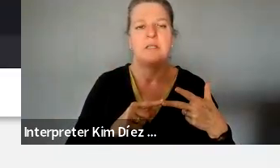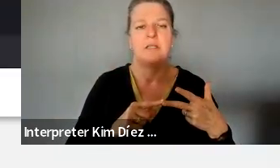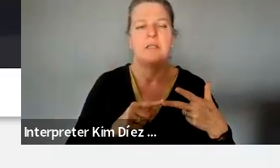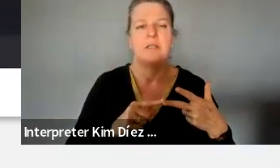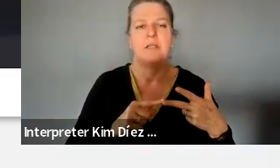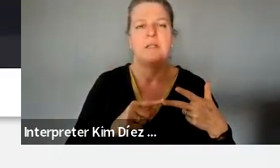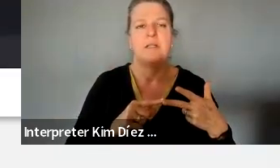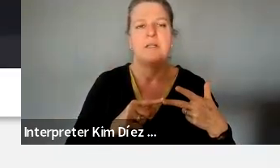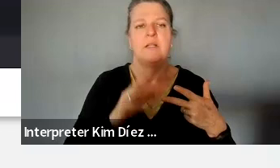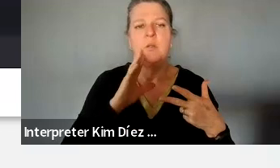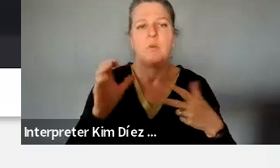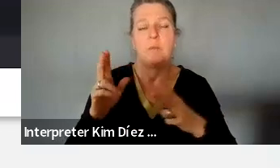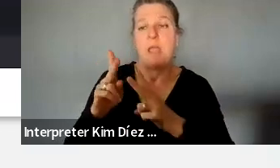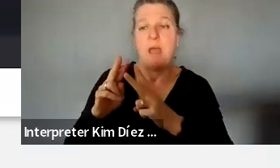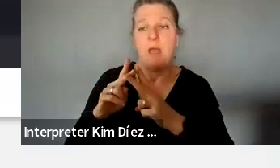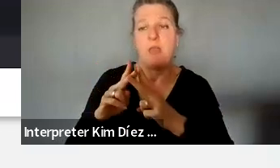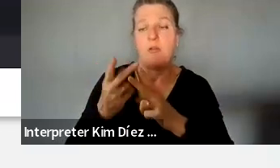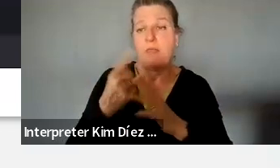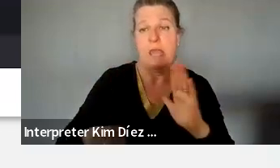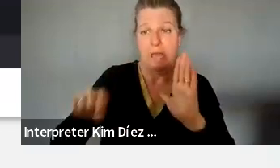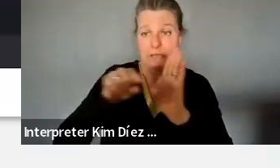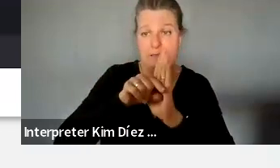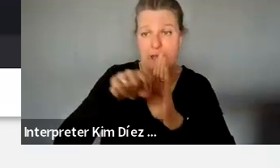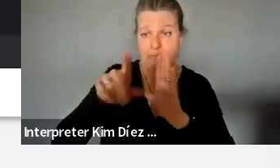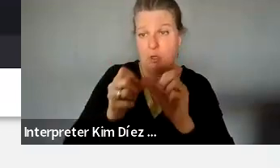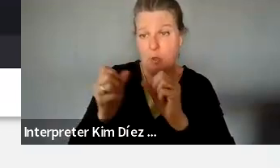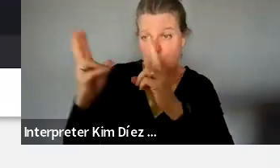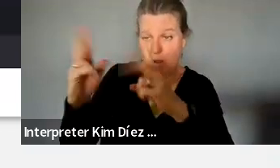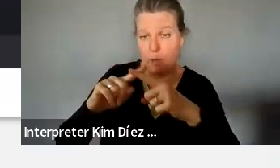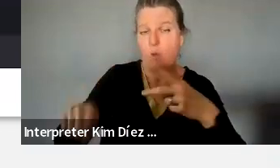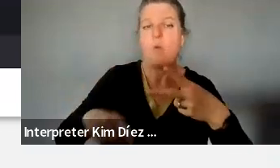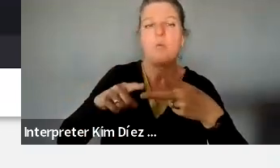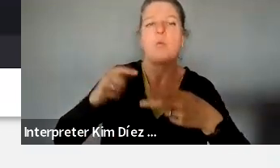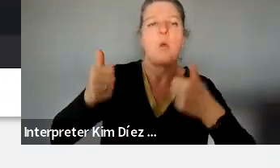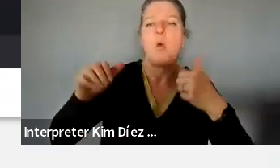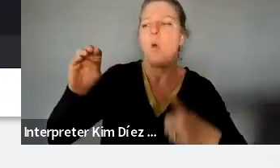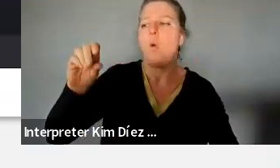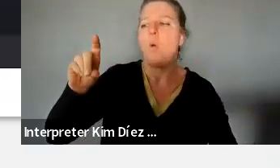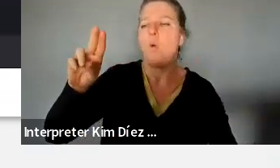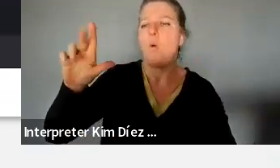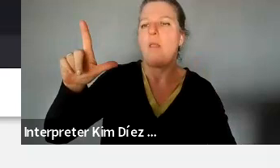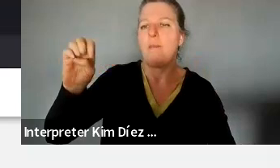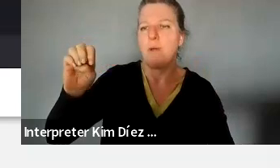either the assignment that you're uploading or the module, if you have a series of readings